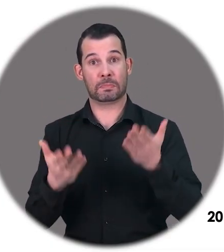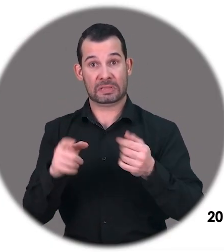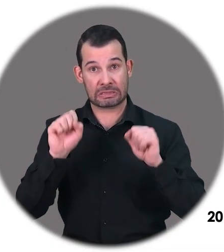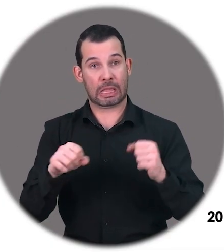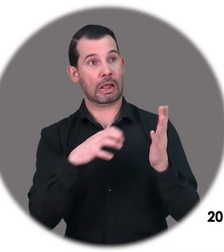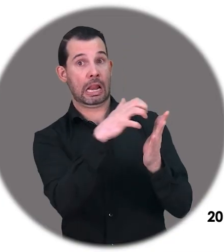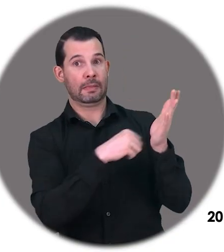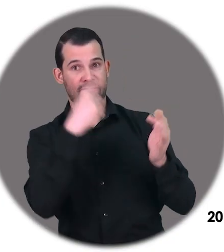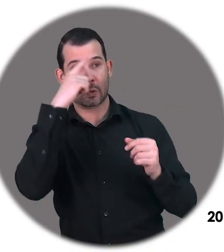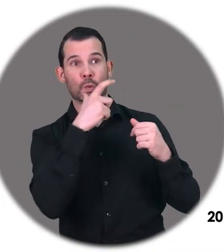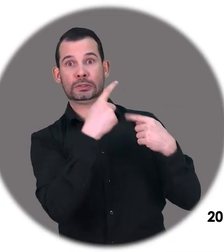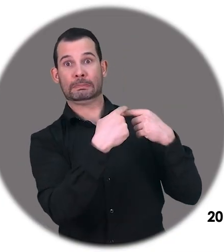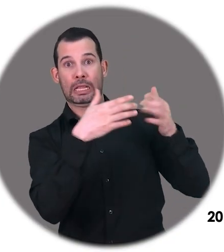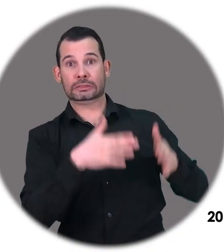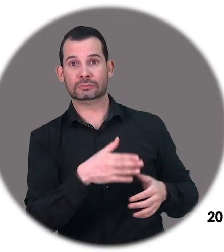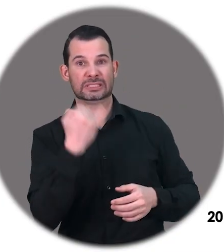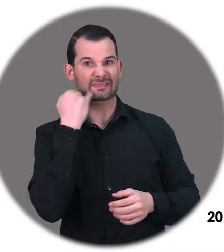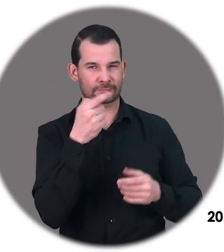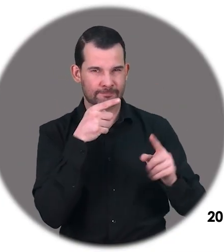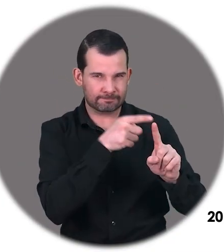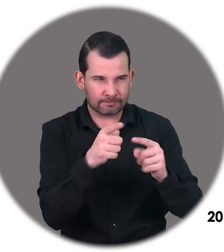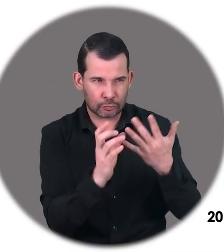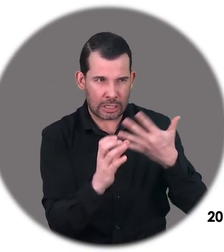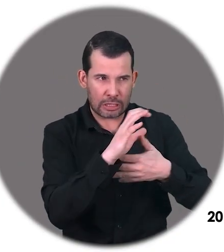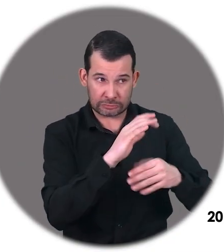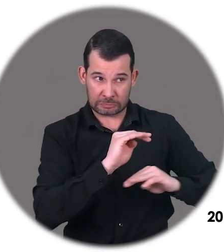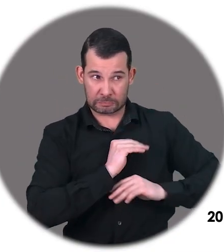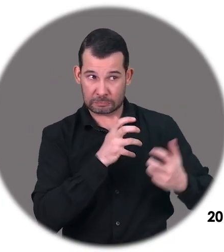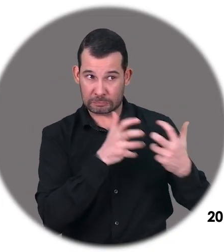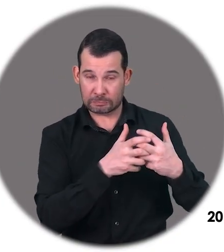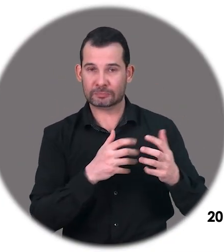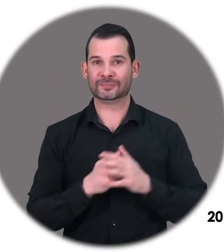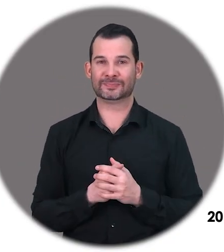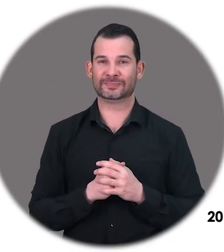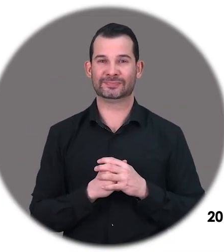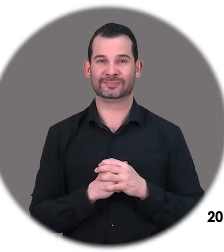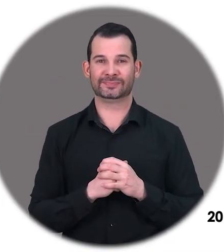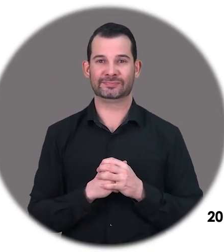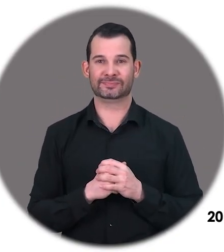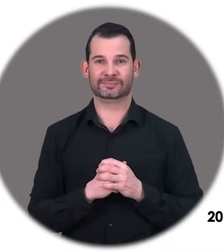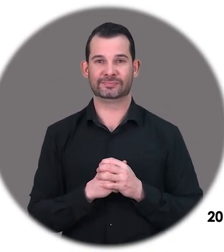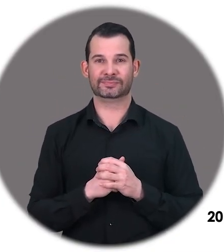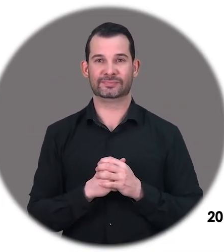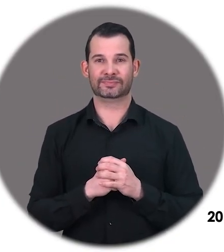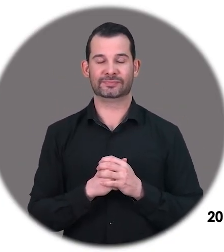Or, you may claim for a dependant, if certain criteria are met.